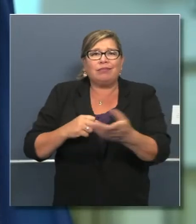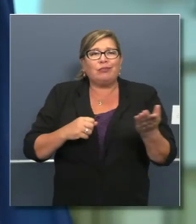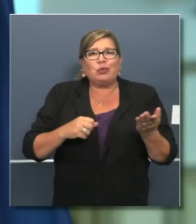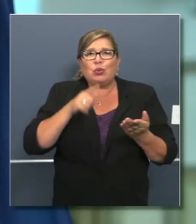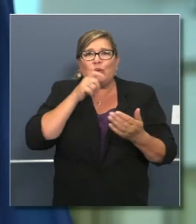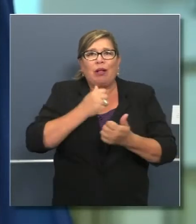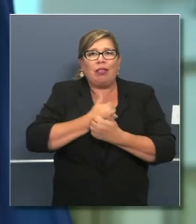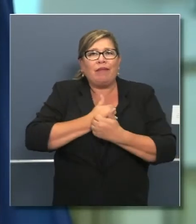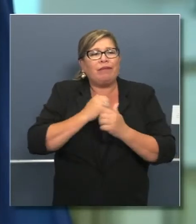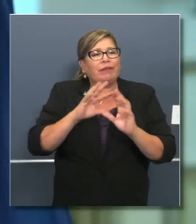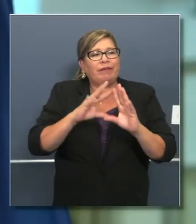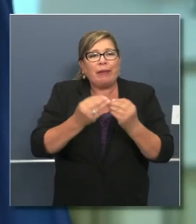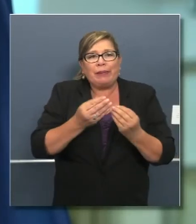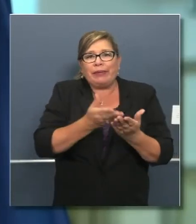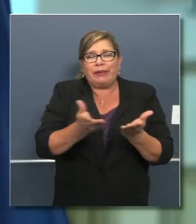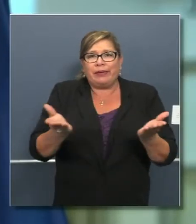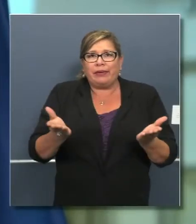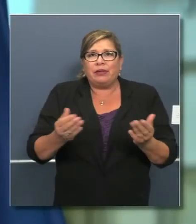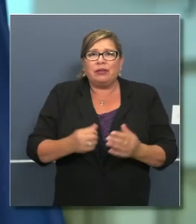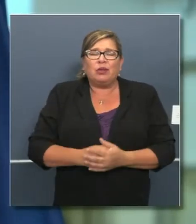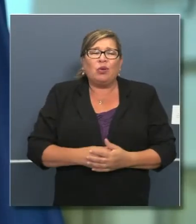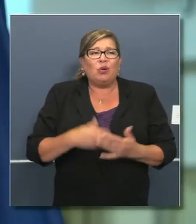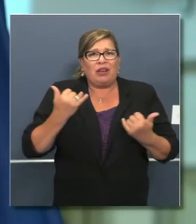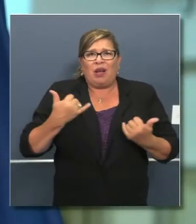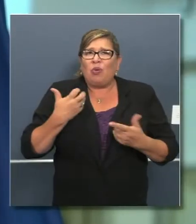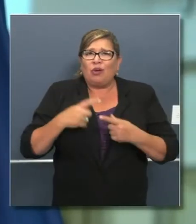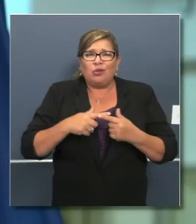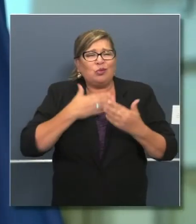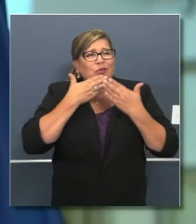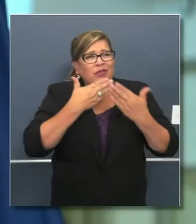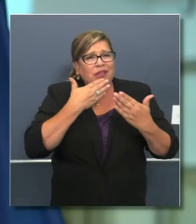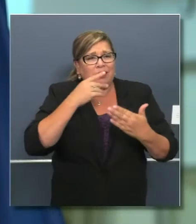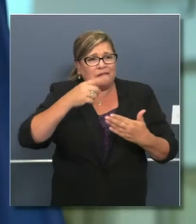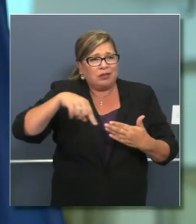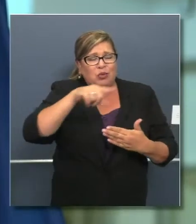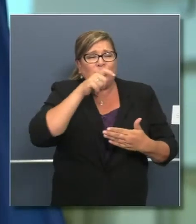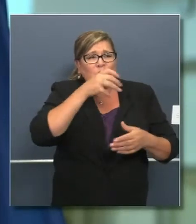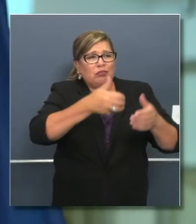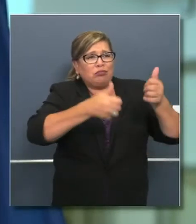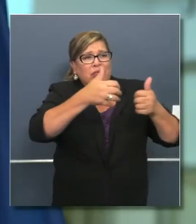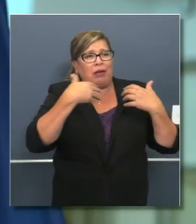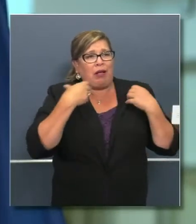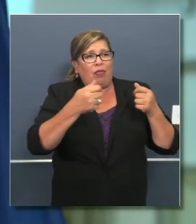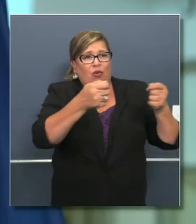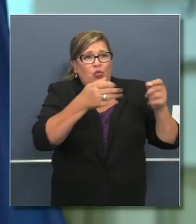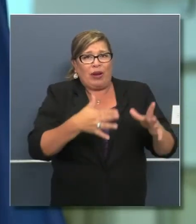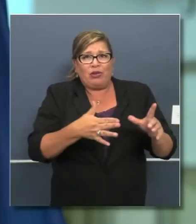in the state for doing the best they can under extraordinarily difficult circumstances and I